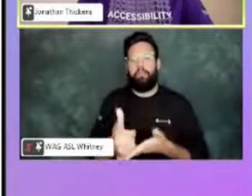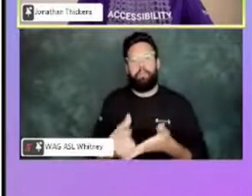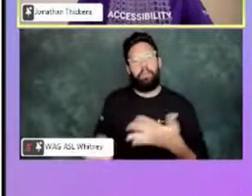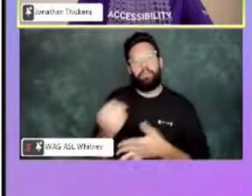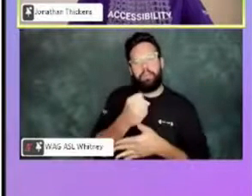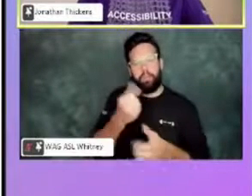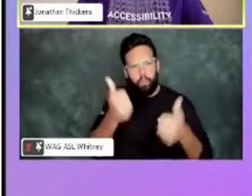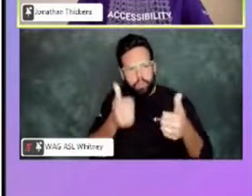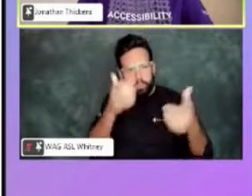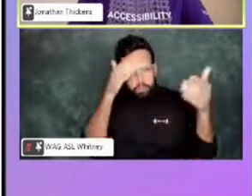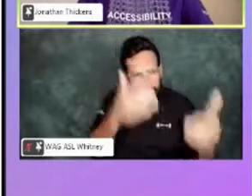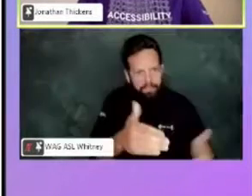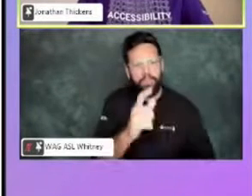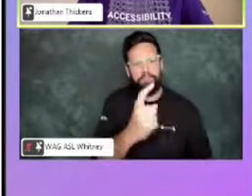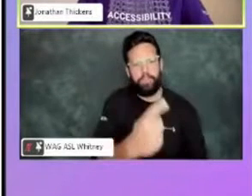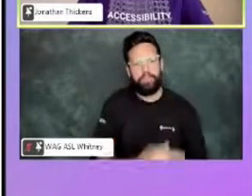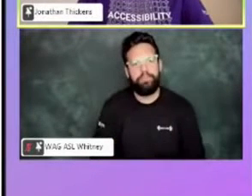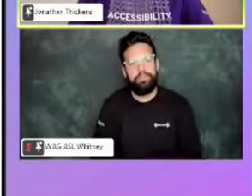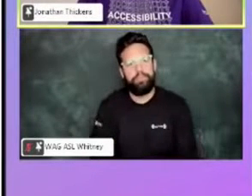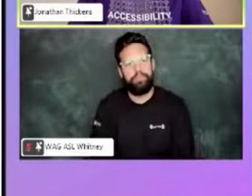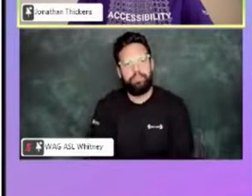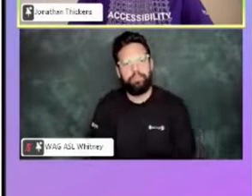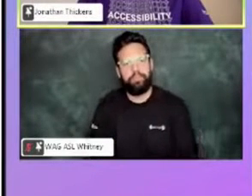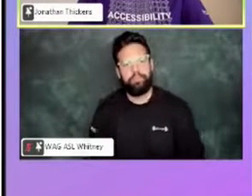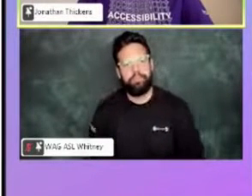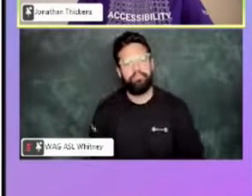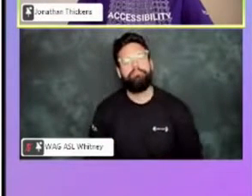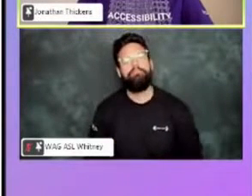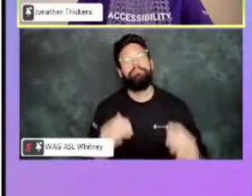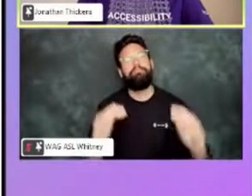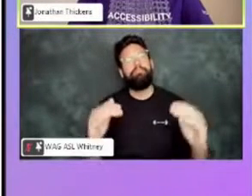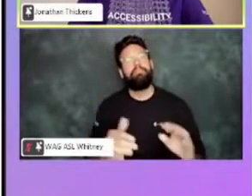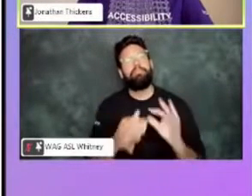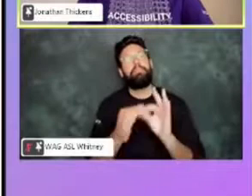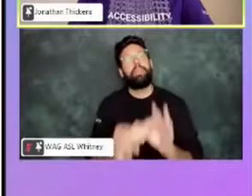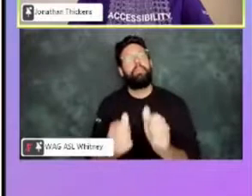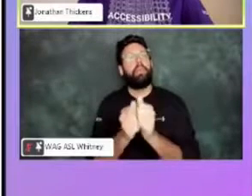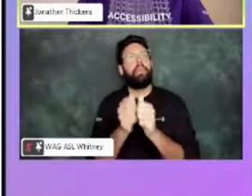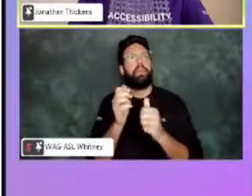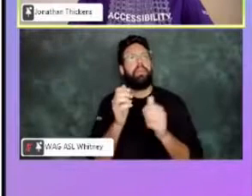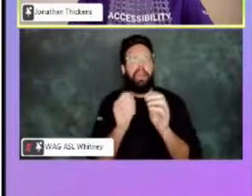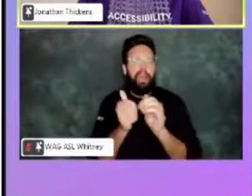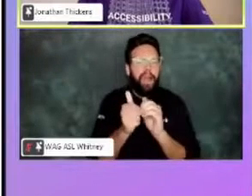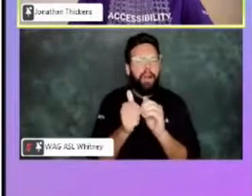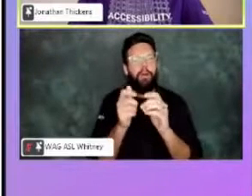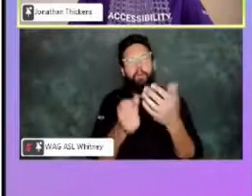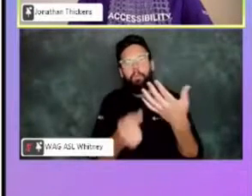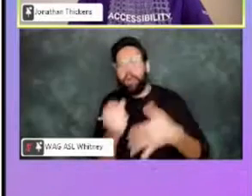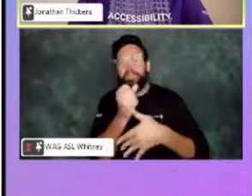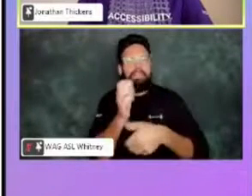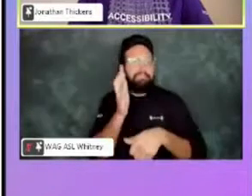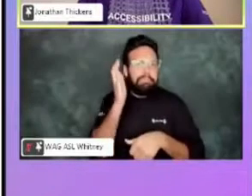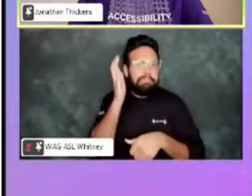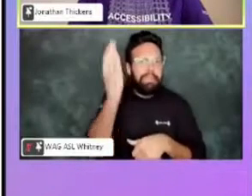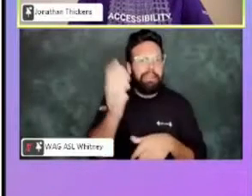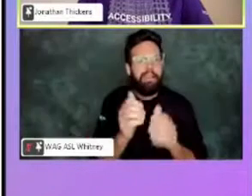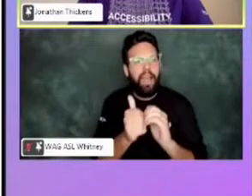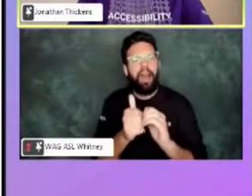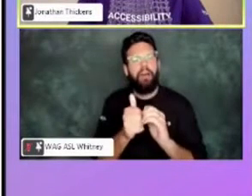Switching gears to more long-term prioritization, we wanna make sure axe Developer Hub will be able to meet you where you are and grow with you on your accessibility journey